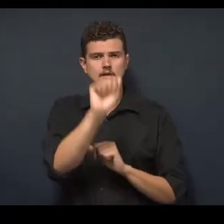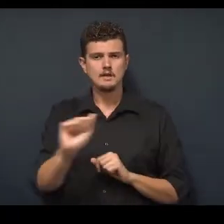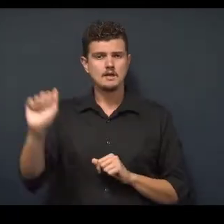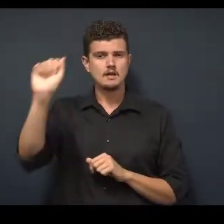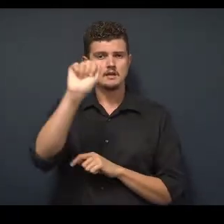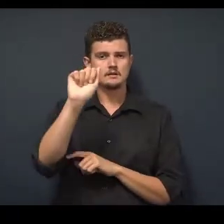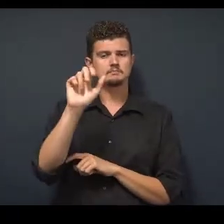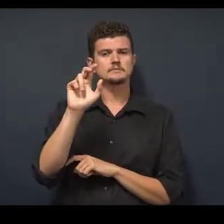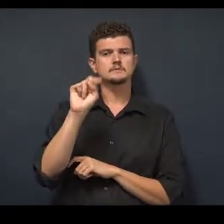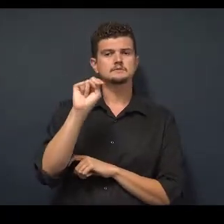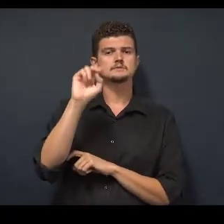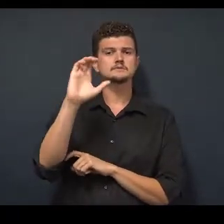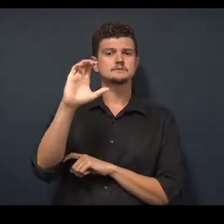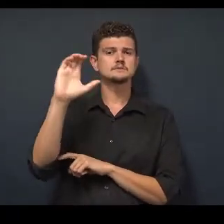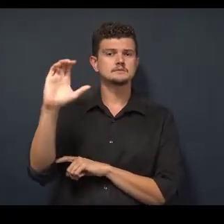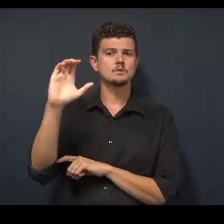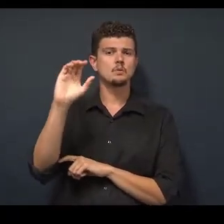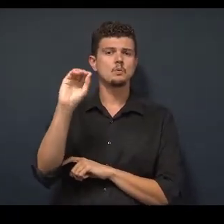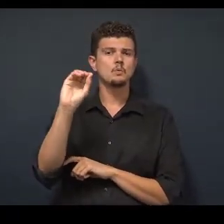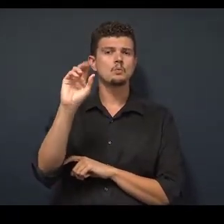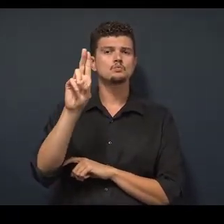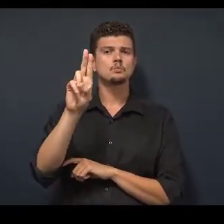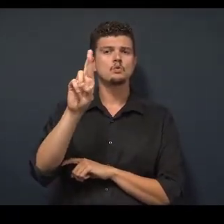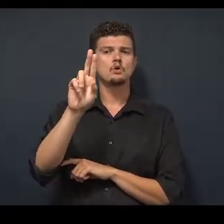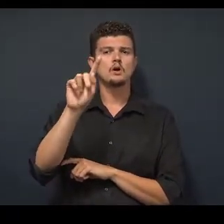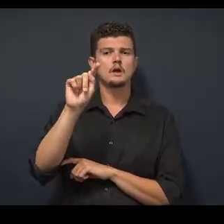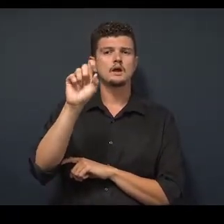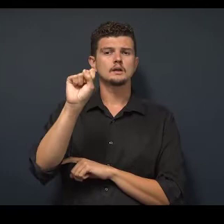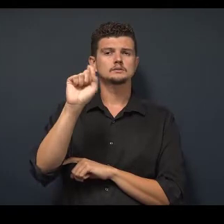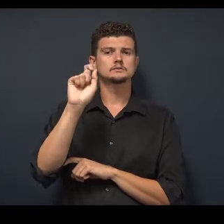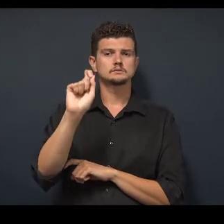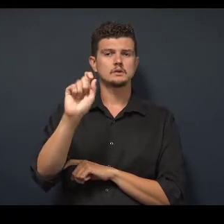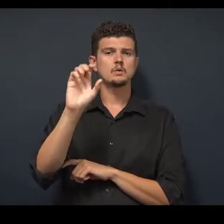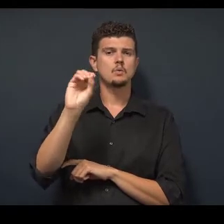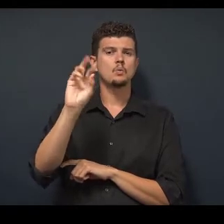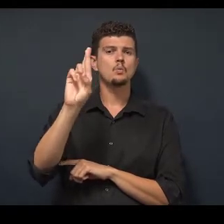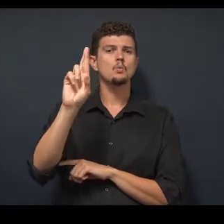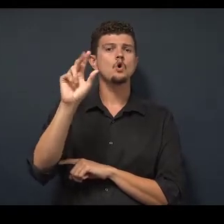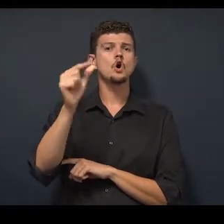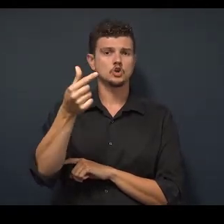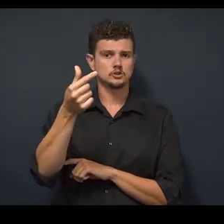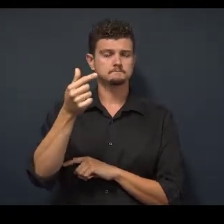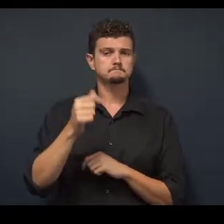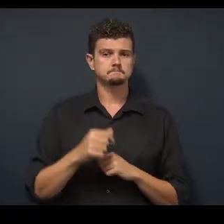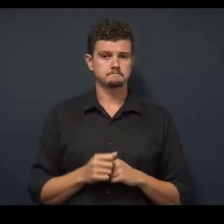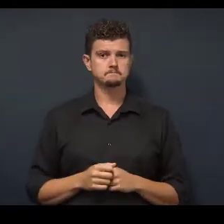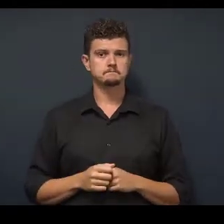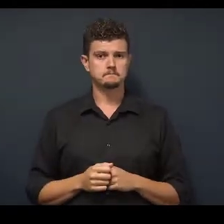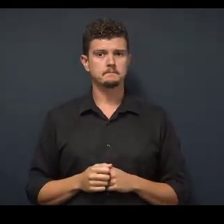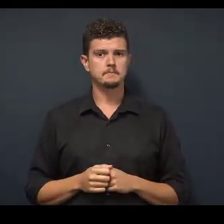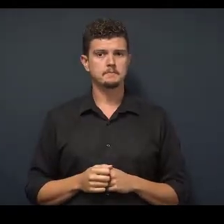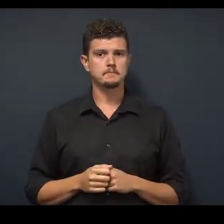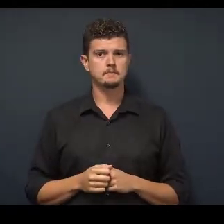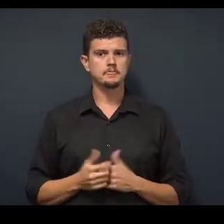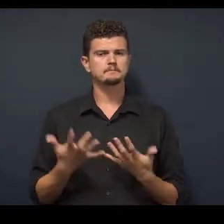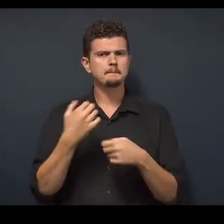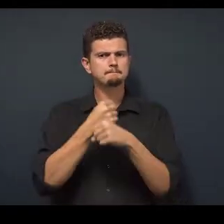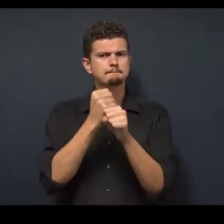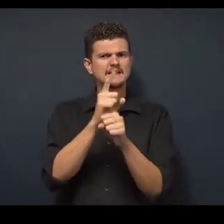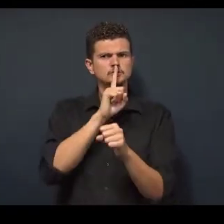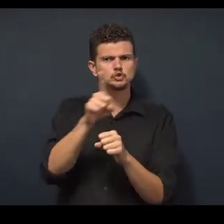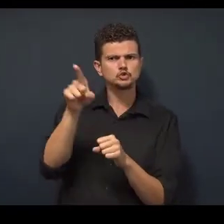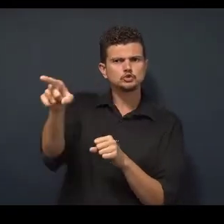county name dot DAC at NC courts dot org if you believe you may need an accommodation.